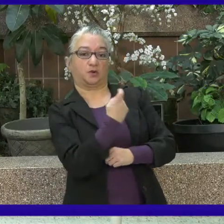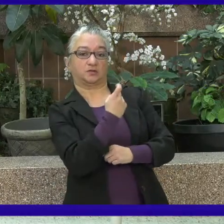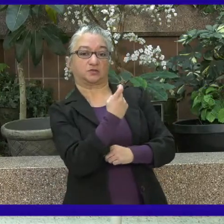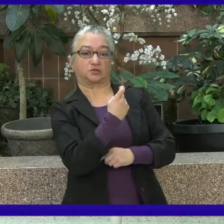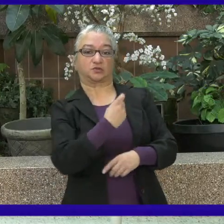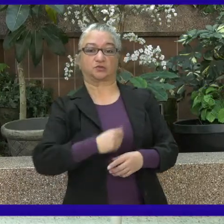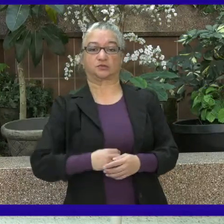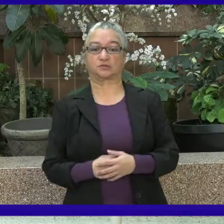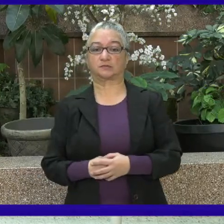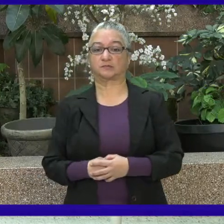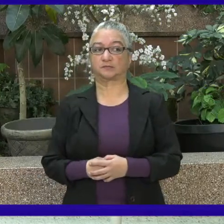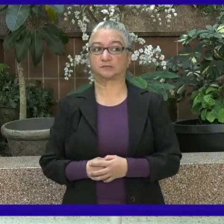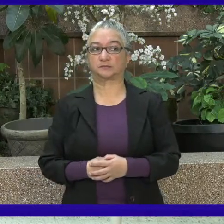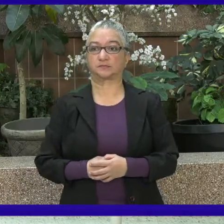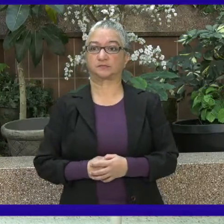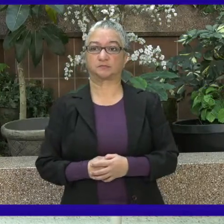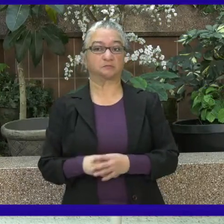all right